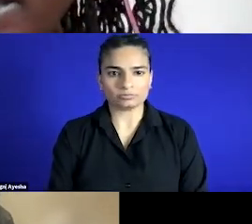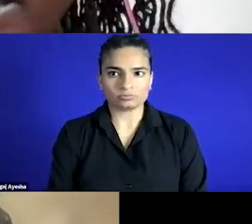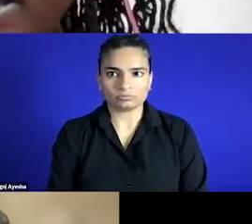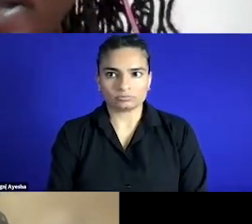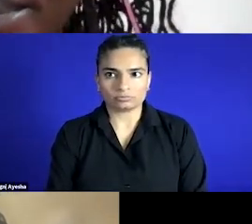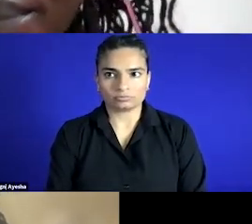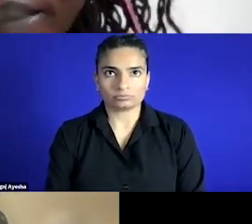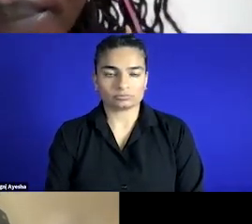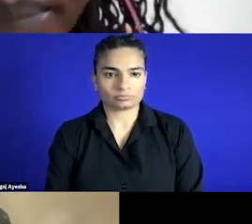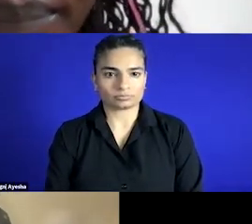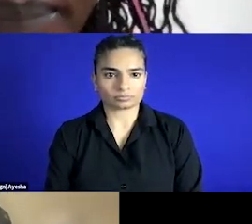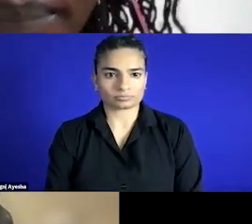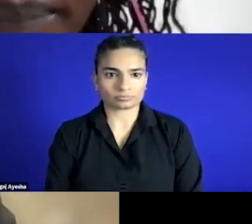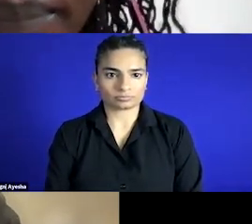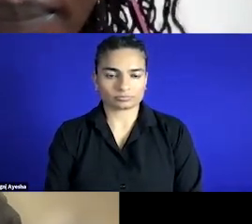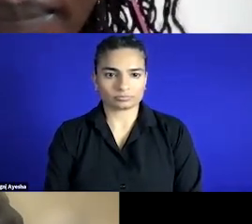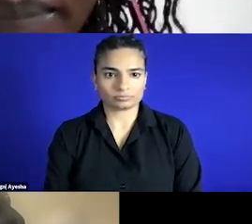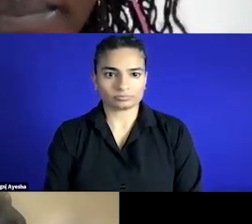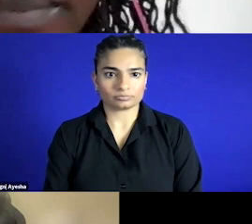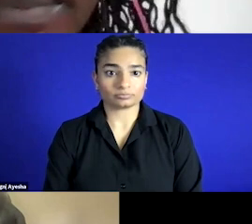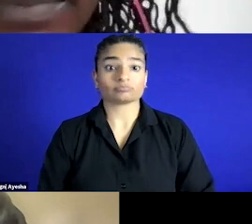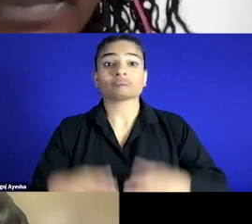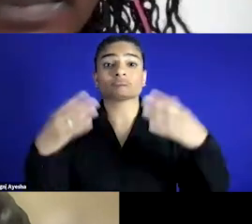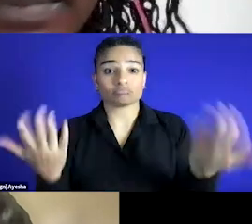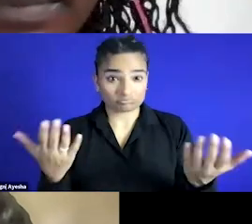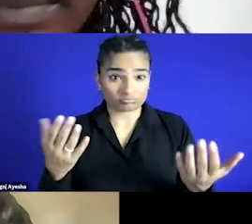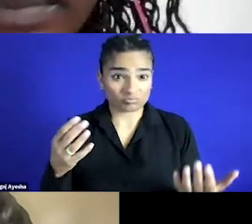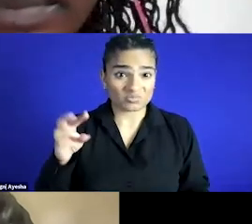So when he says we don't, it says we don't have access. It